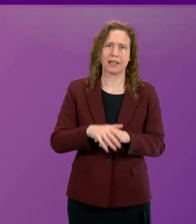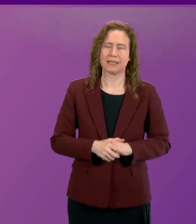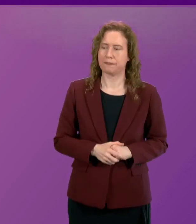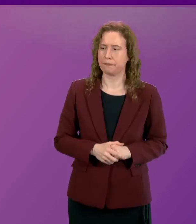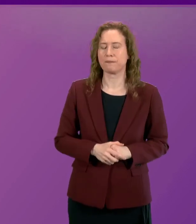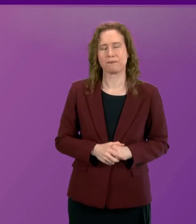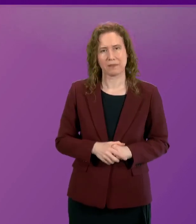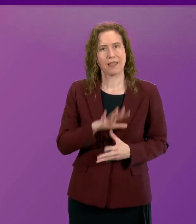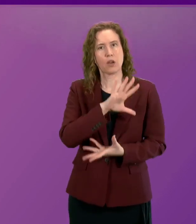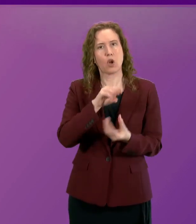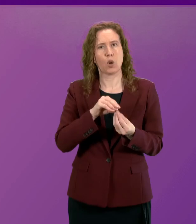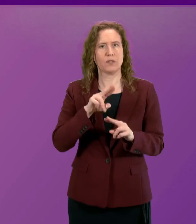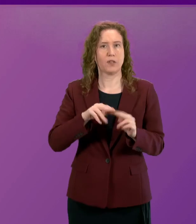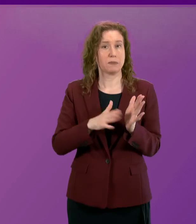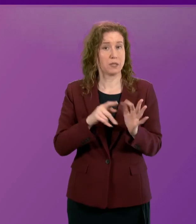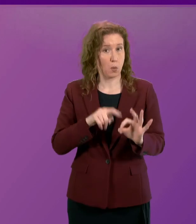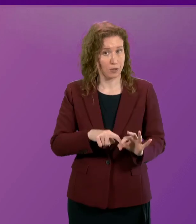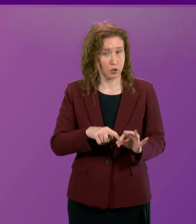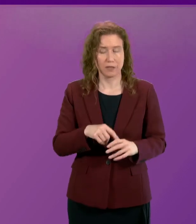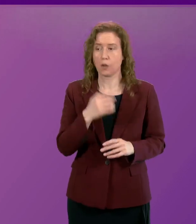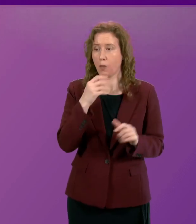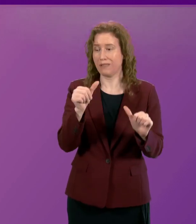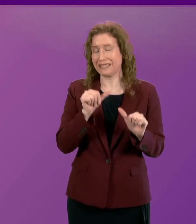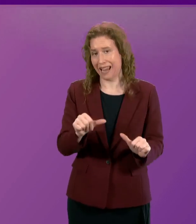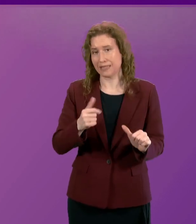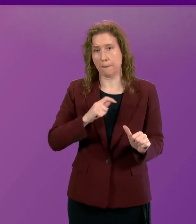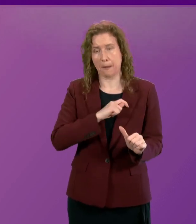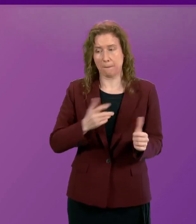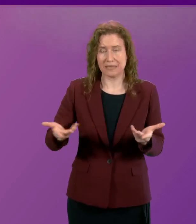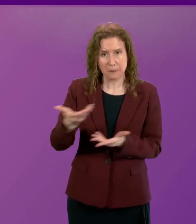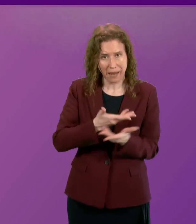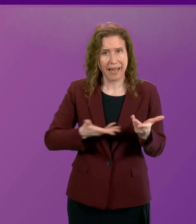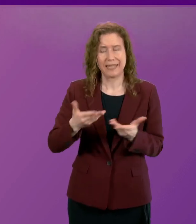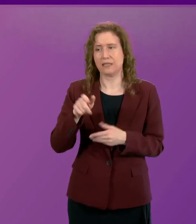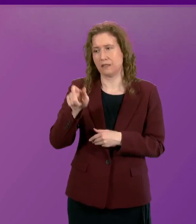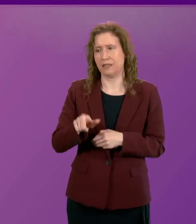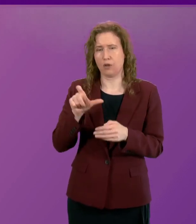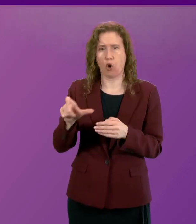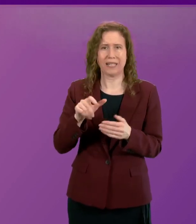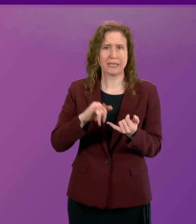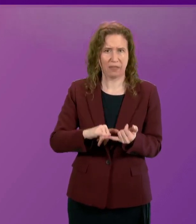That concludes First Minister’s question time. There will be